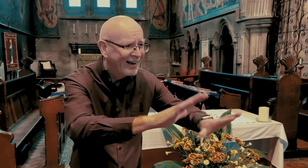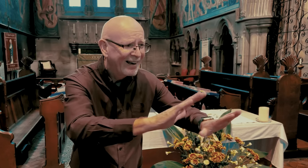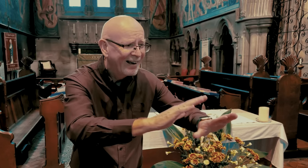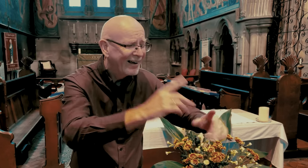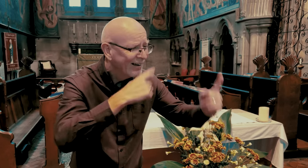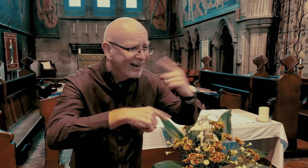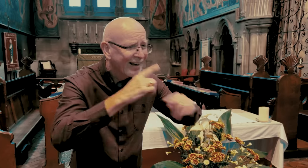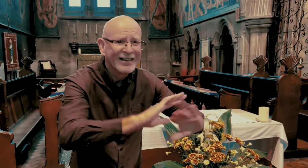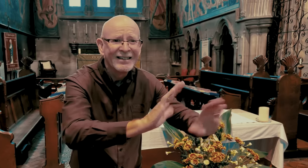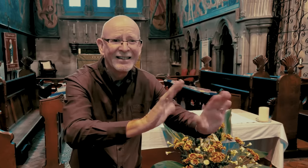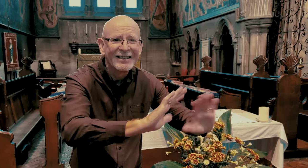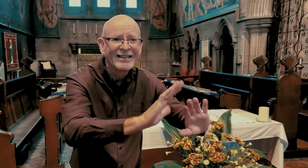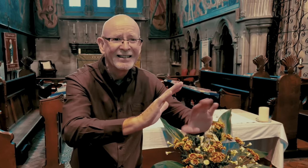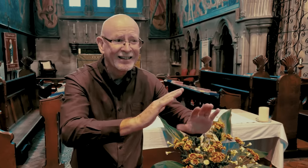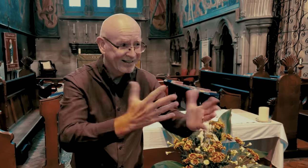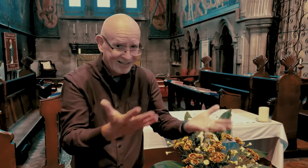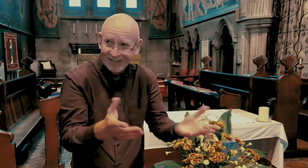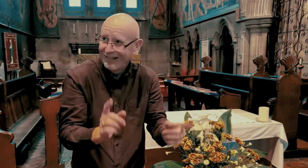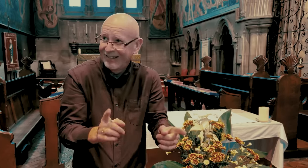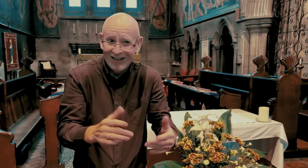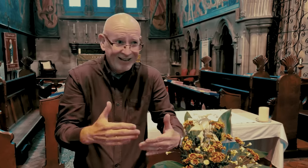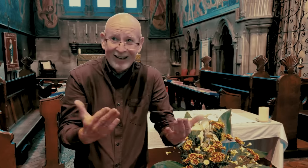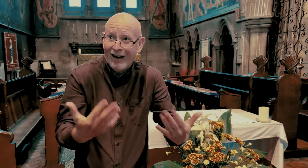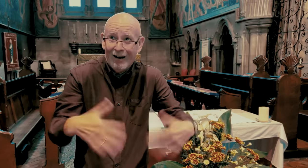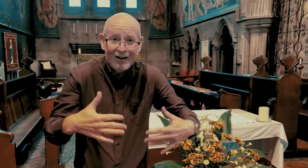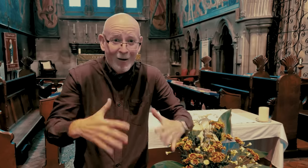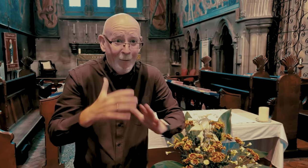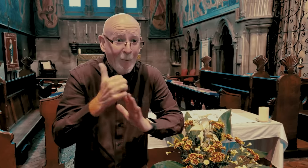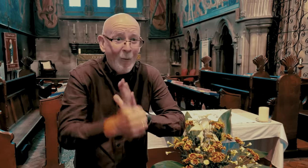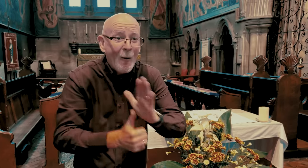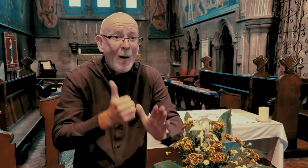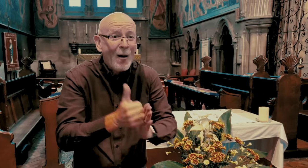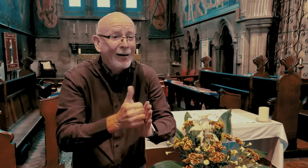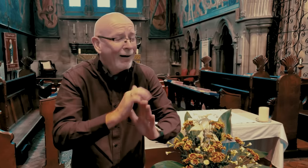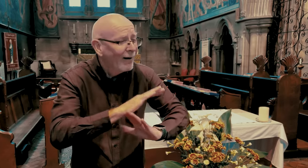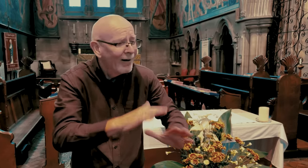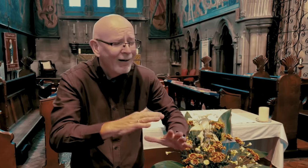"Be quiet, for this day is holy, do not be grieved."